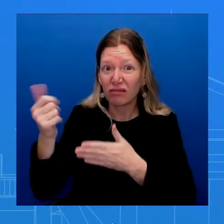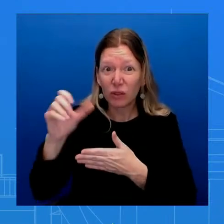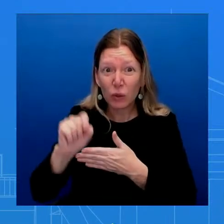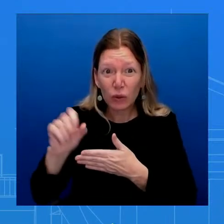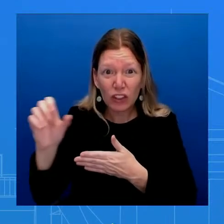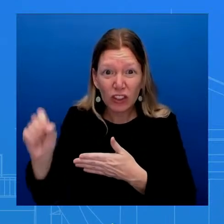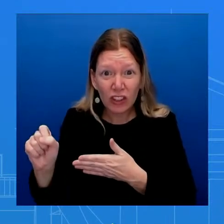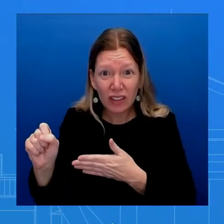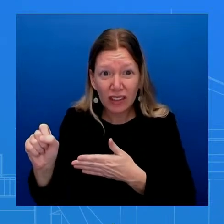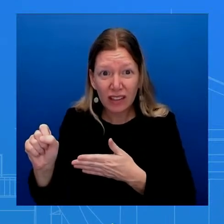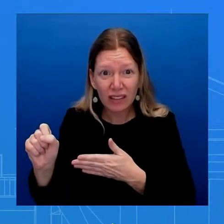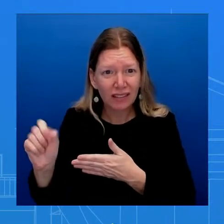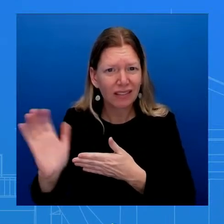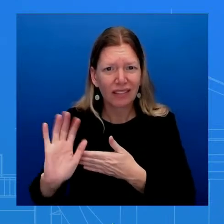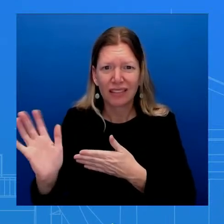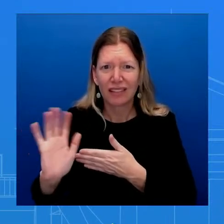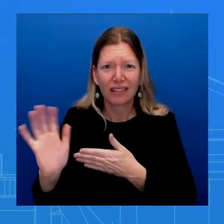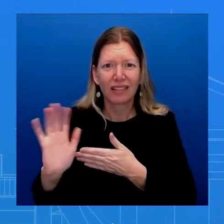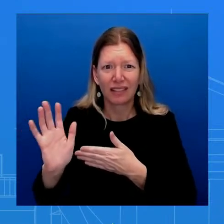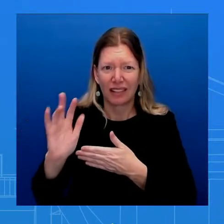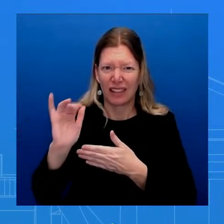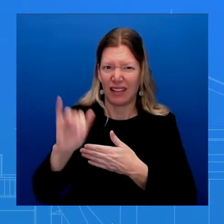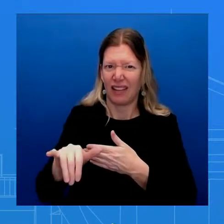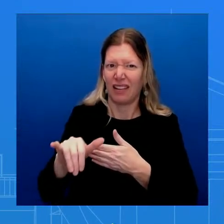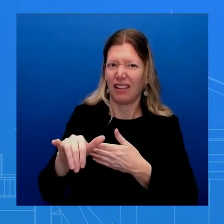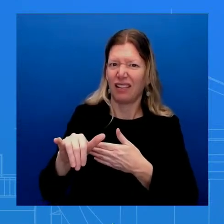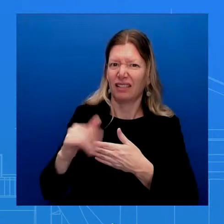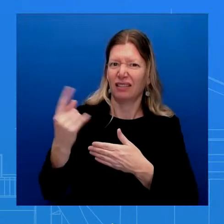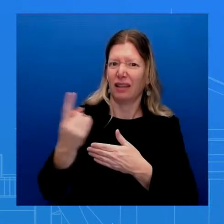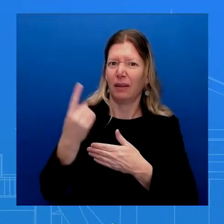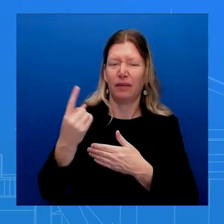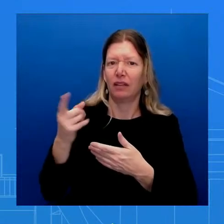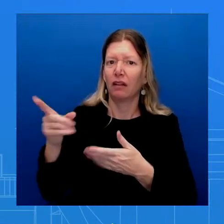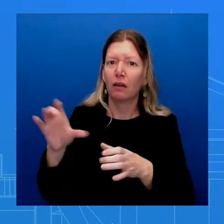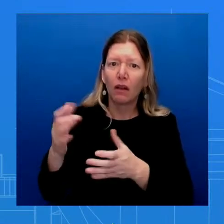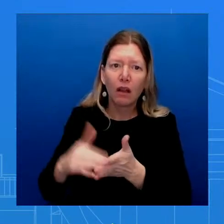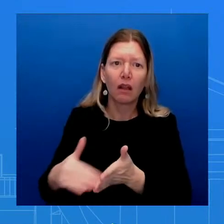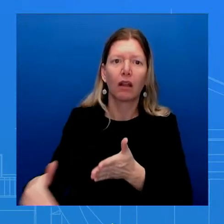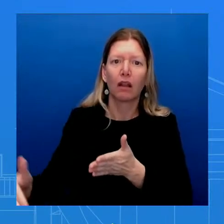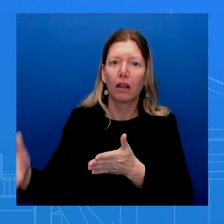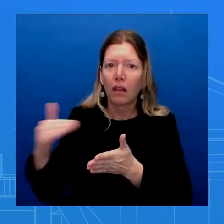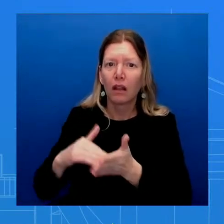We -- they do that over and over and over again. They want to make sure the millionaires and billionaires are --